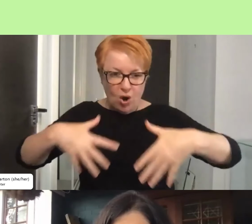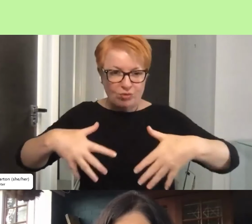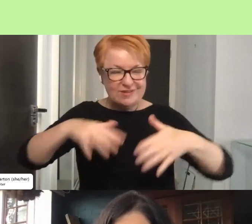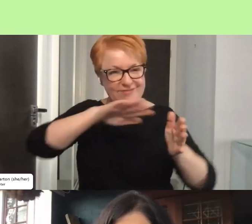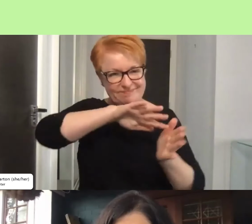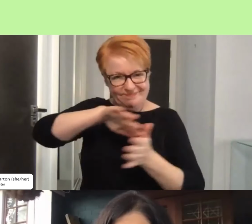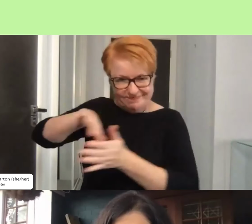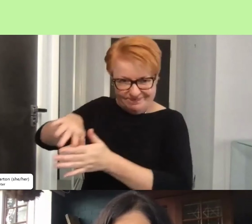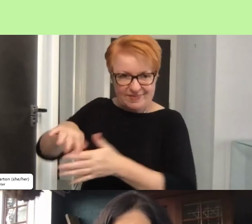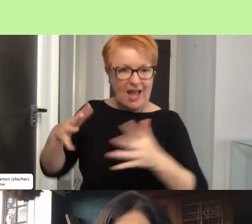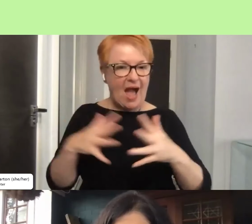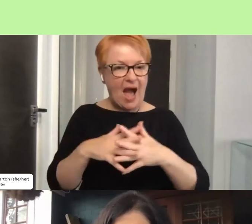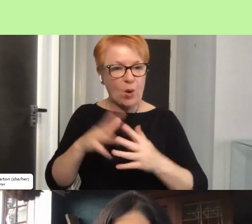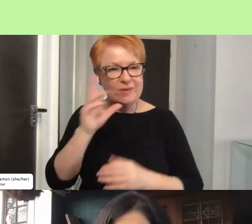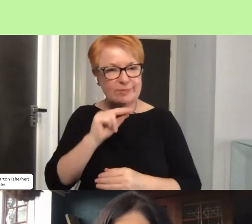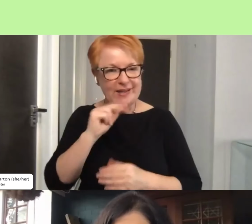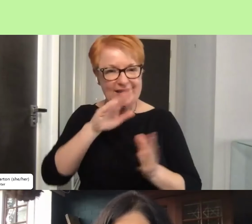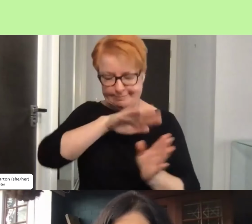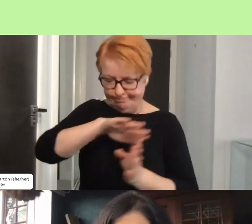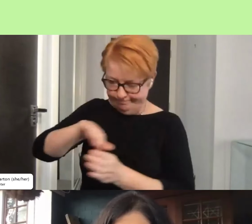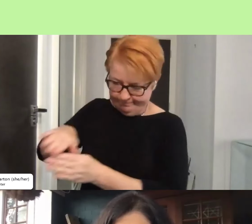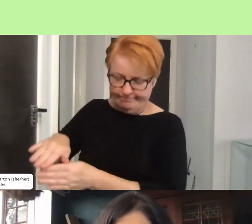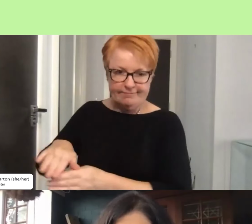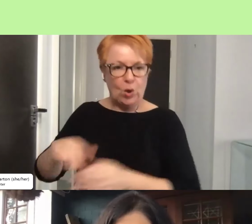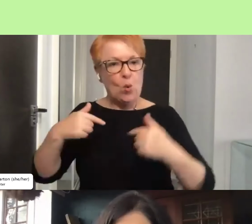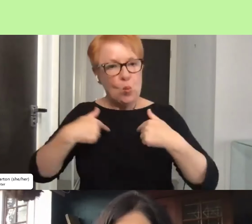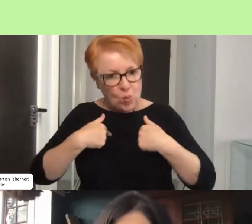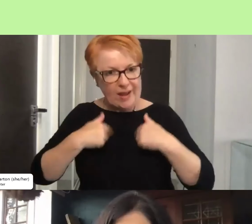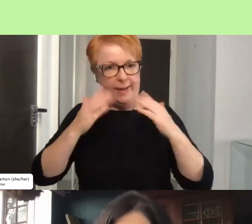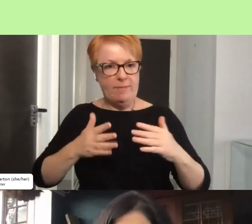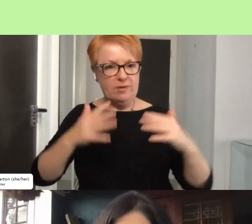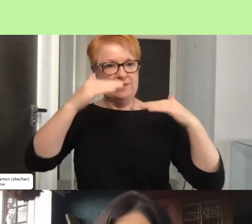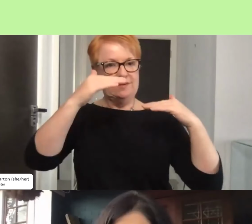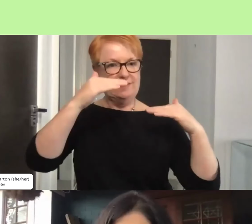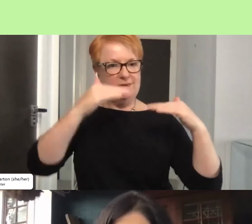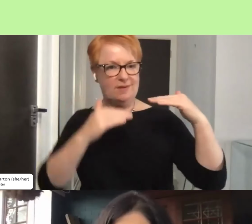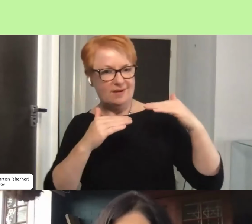we have to be adaptable, because we are asking these people to change their situation.